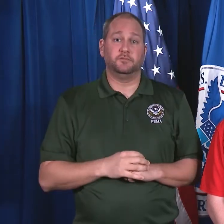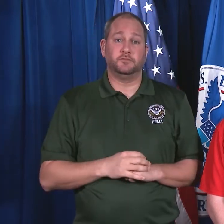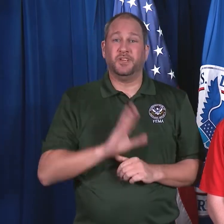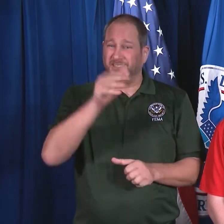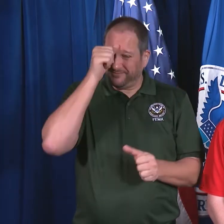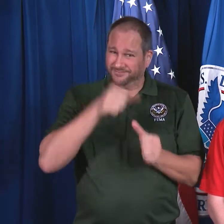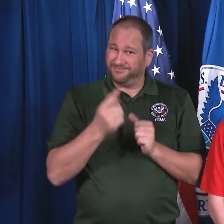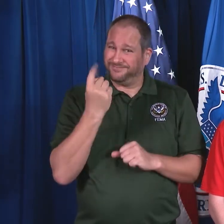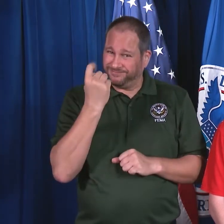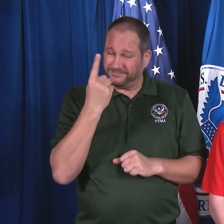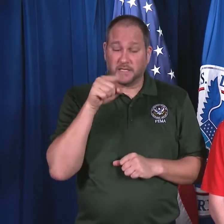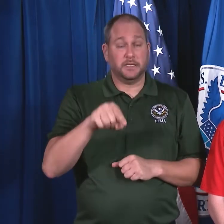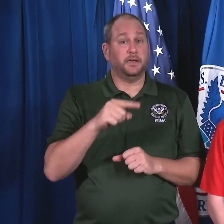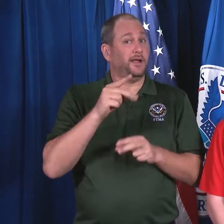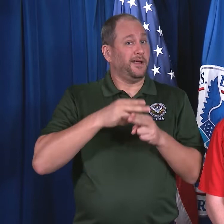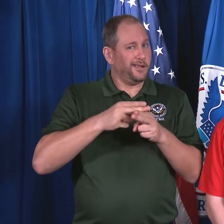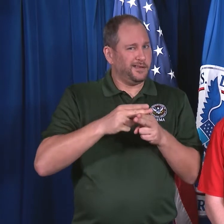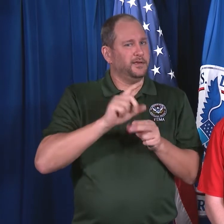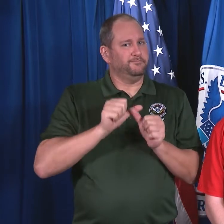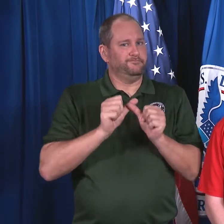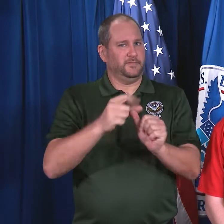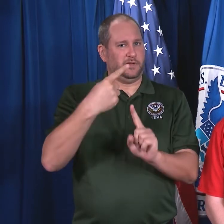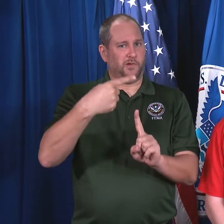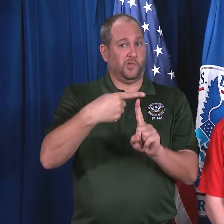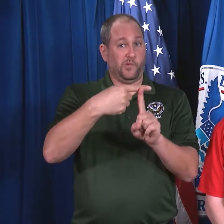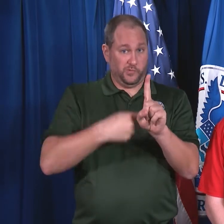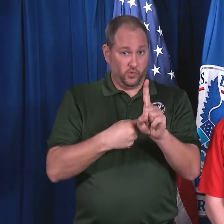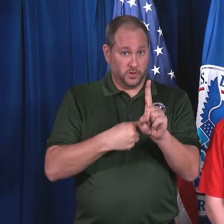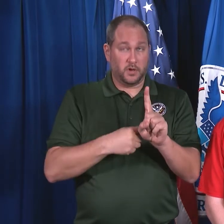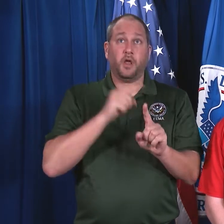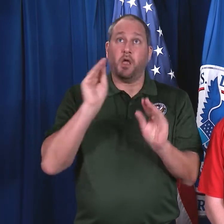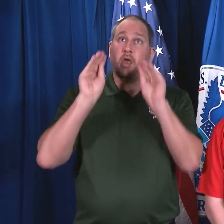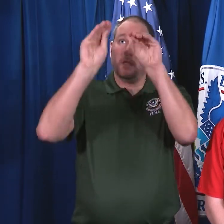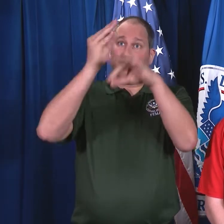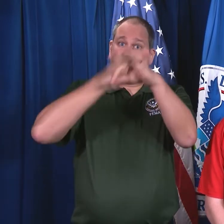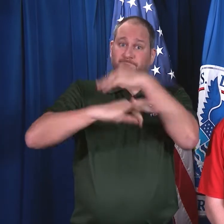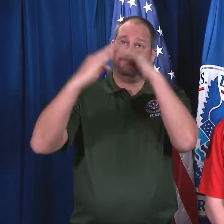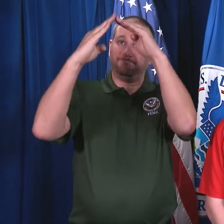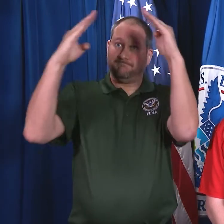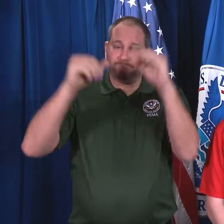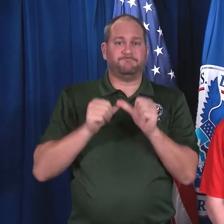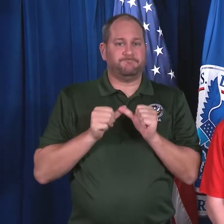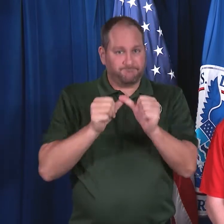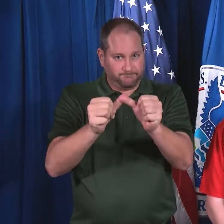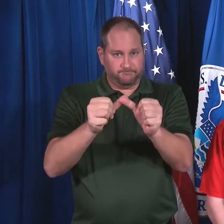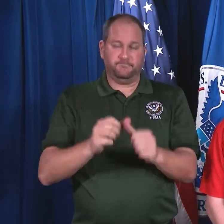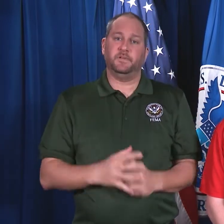Remember, this temporary cover is only meant to last 30 days until a permanent roof is installed.